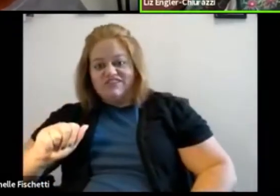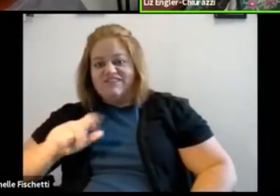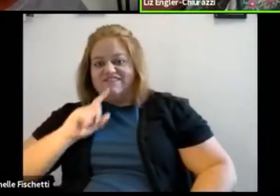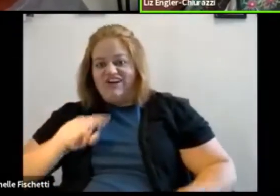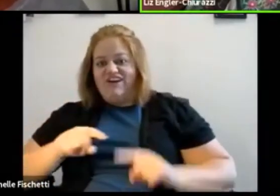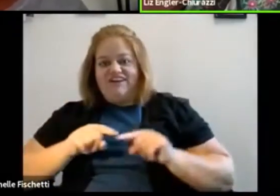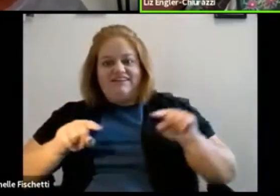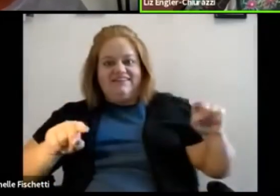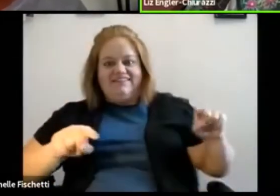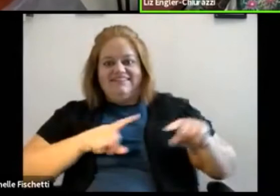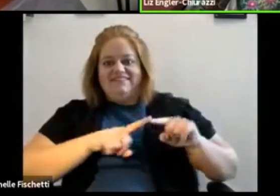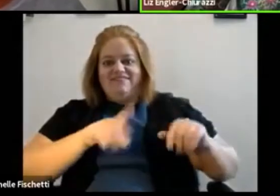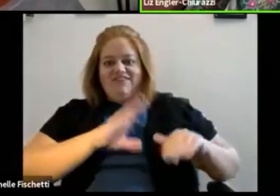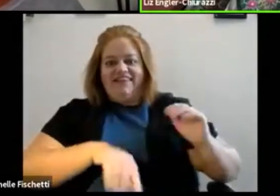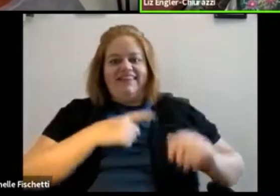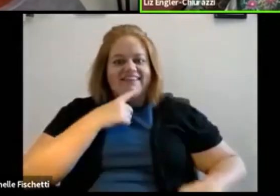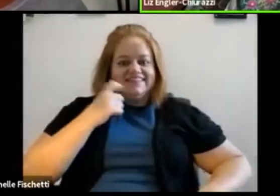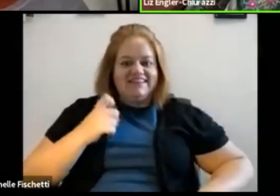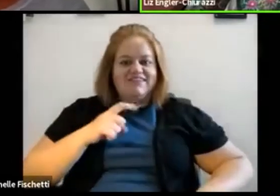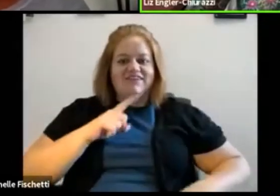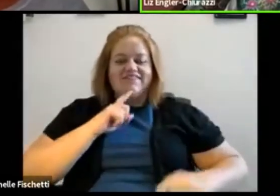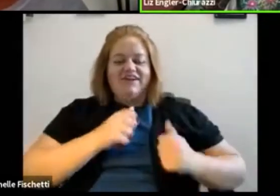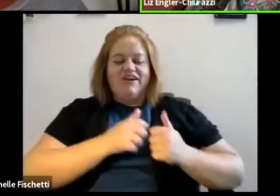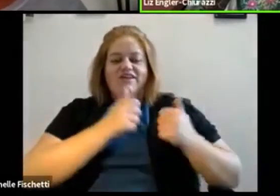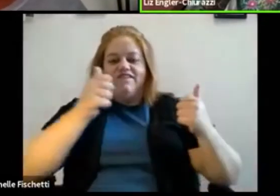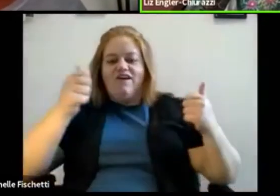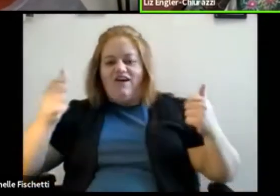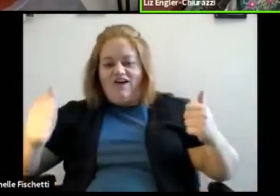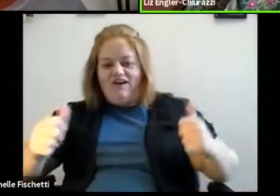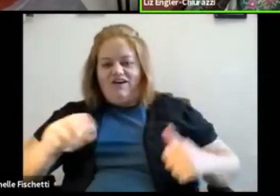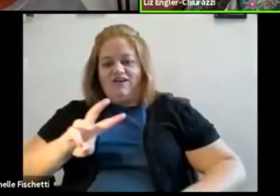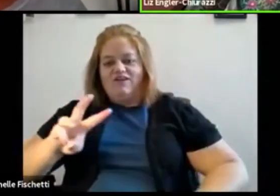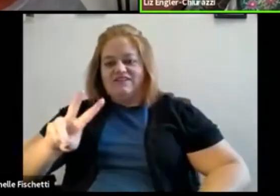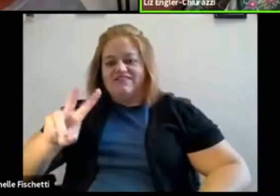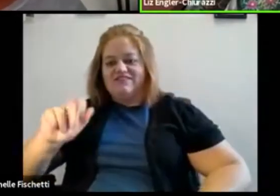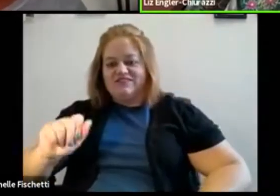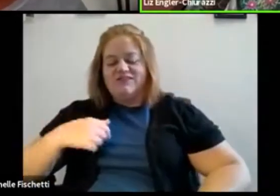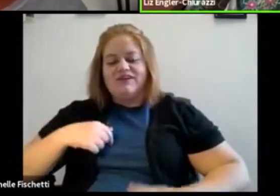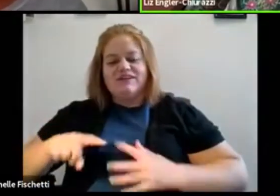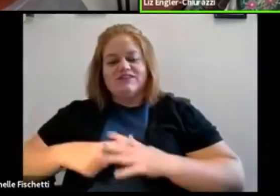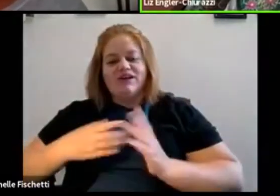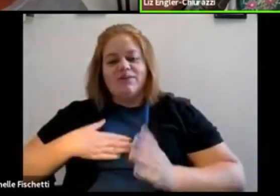desert and really far and that's where I started my post doctoral fellowship so